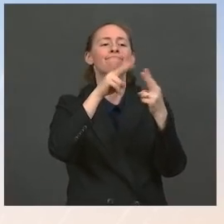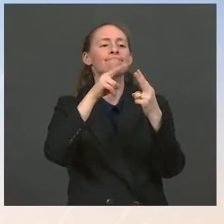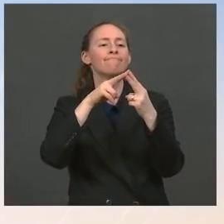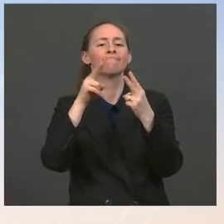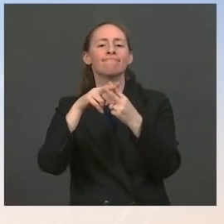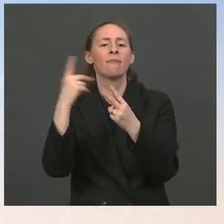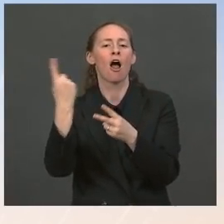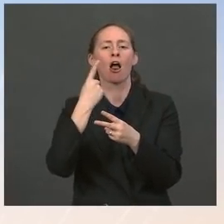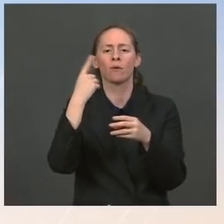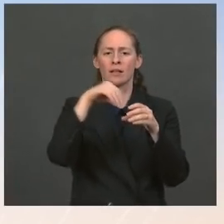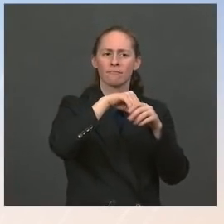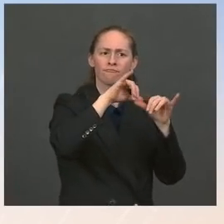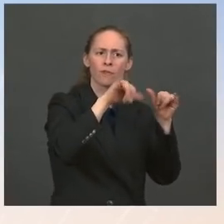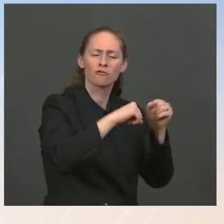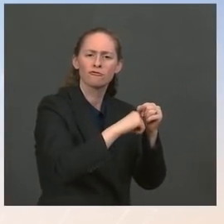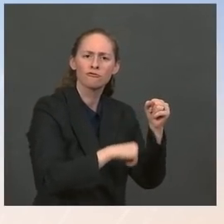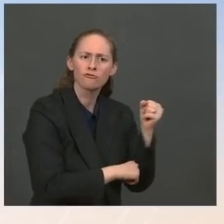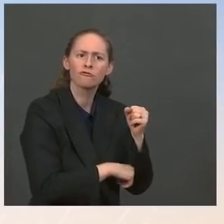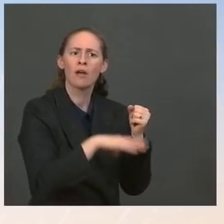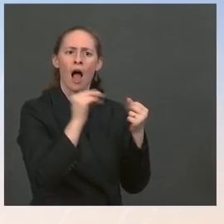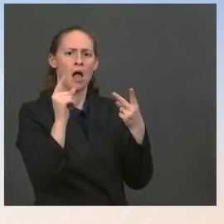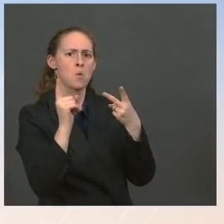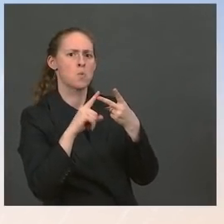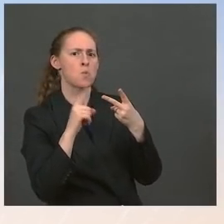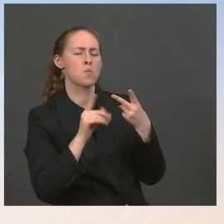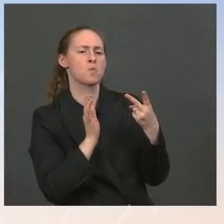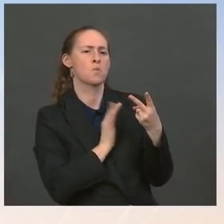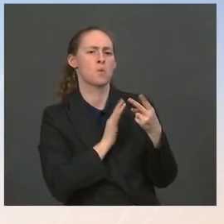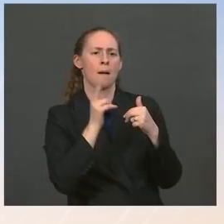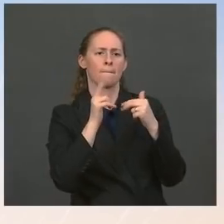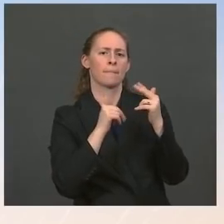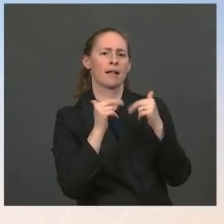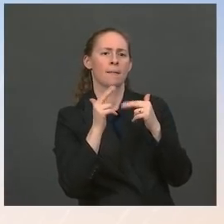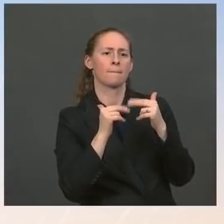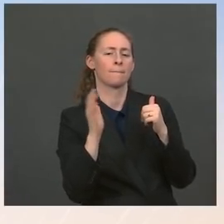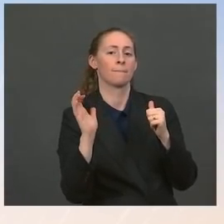and he laid out the importance of the bipartisan -- I'm sorry, the Build Back Better Act,